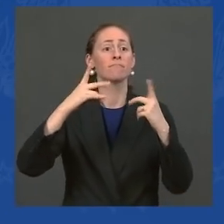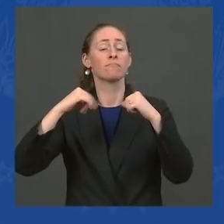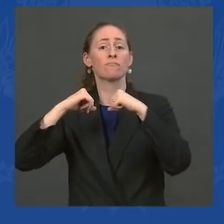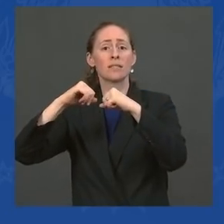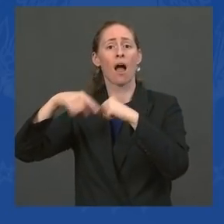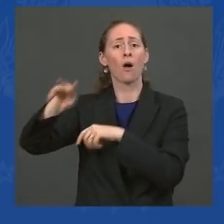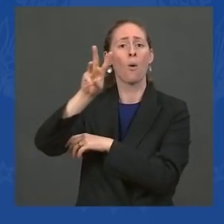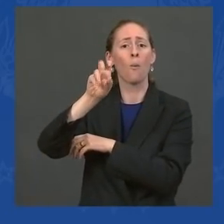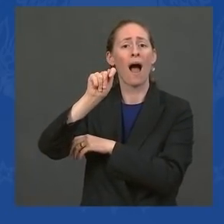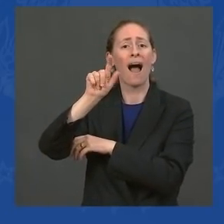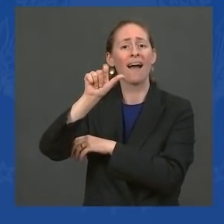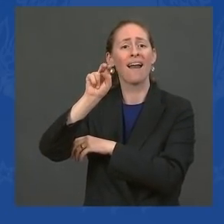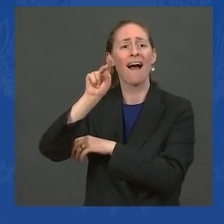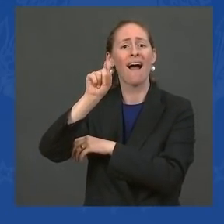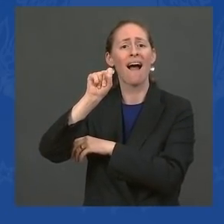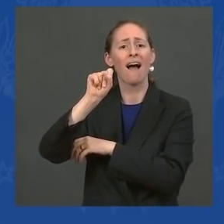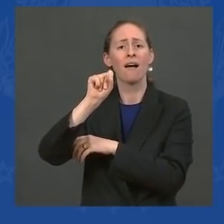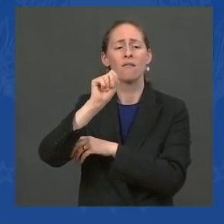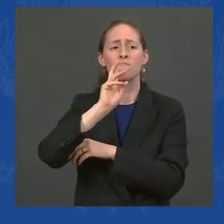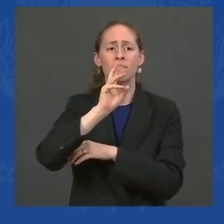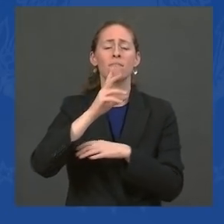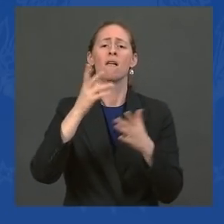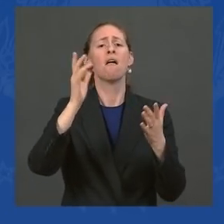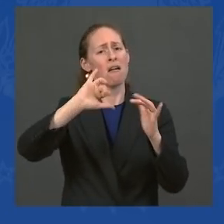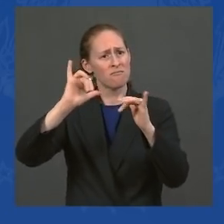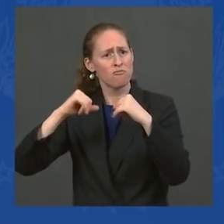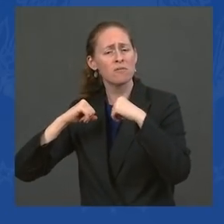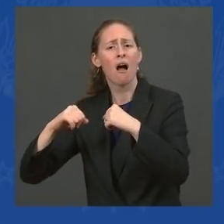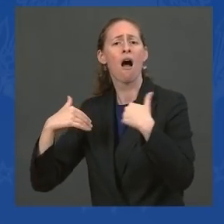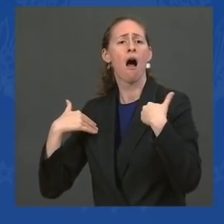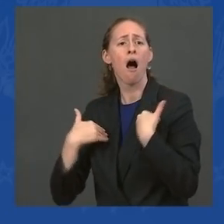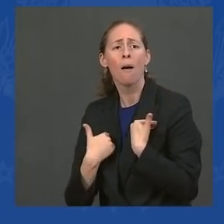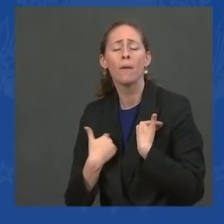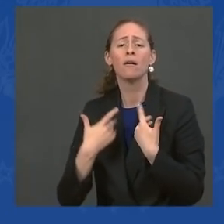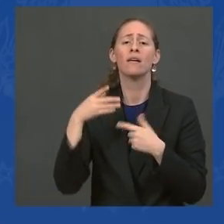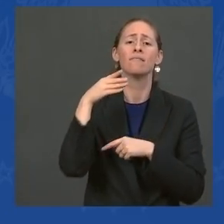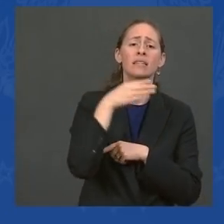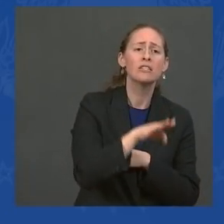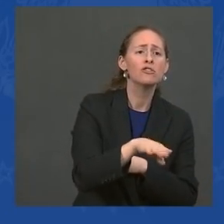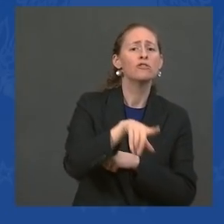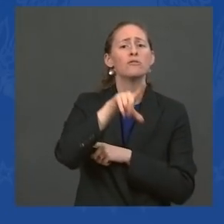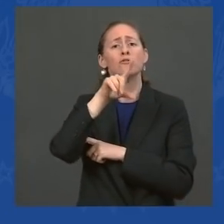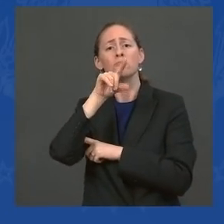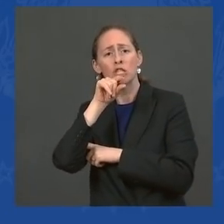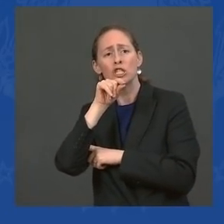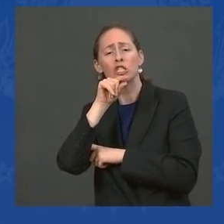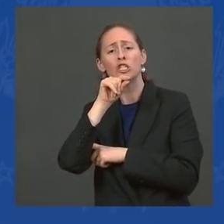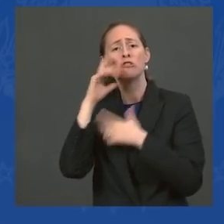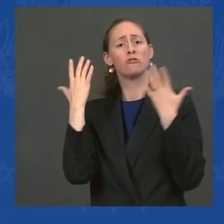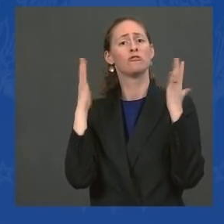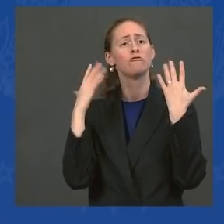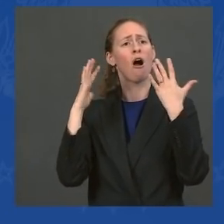and the livelihoods of people who depend on them, we're also shoring up the natural defenses to absorb the fury of hurricanes and superstorms.